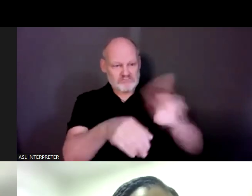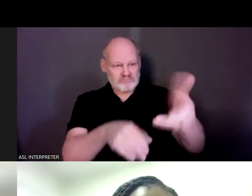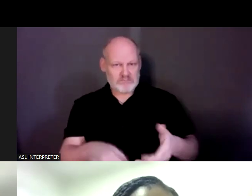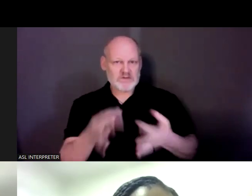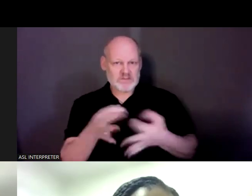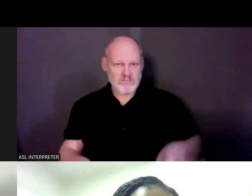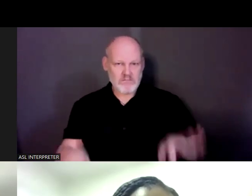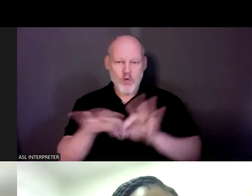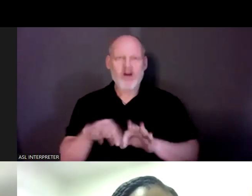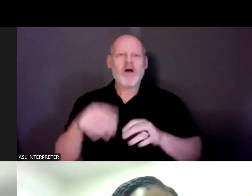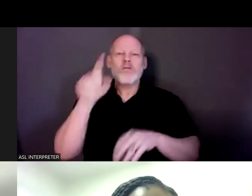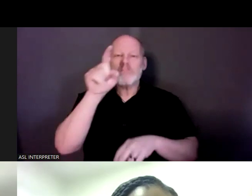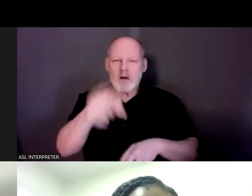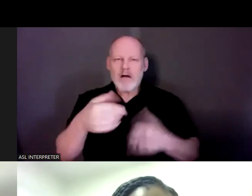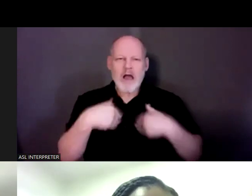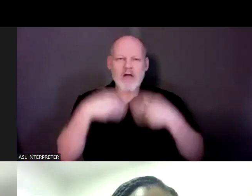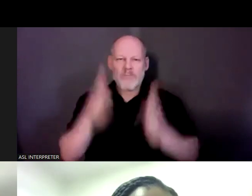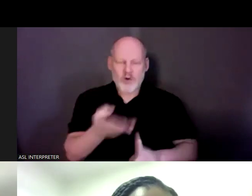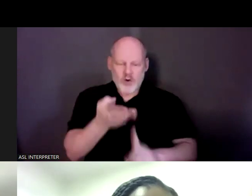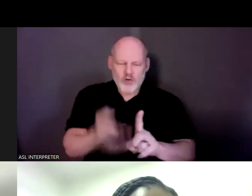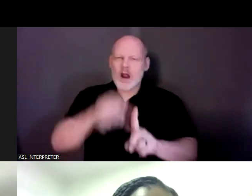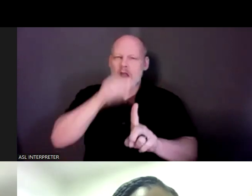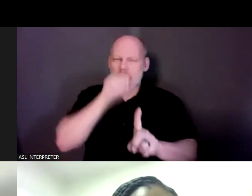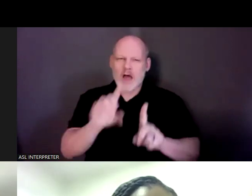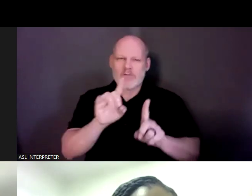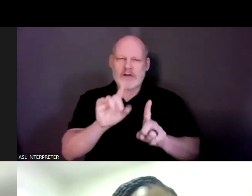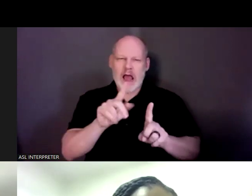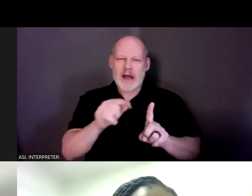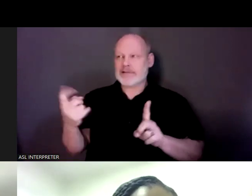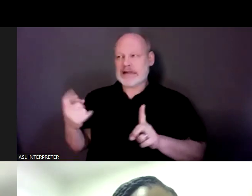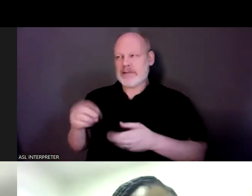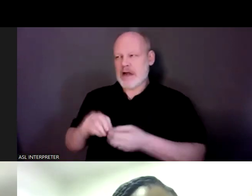so that the PE people, the counselors, the admin, the different teams can take